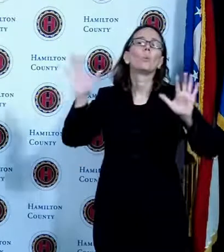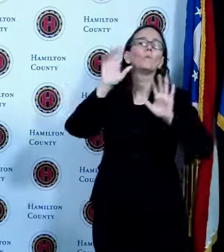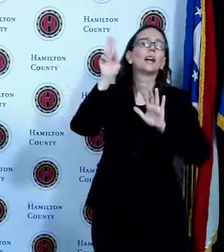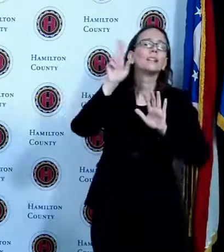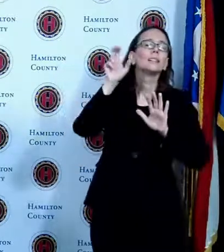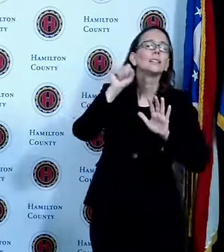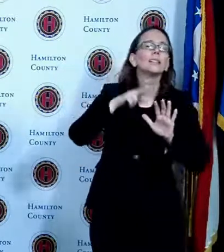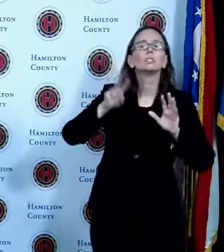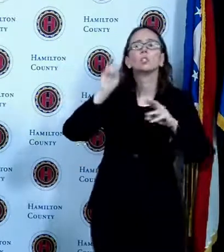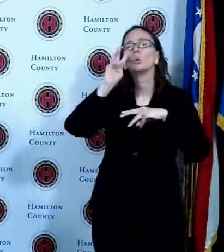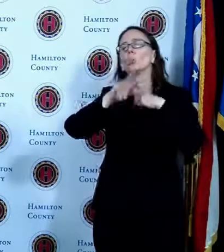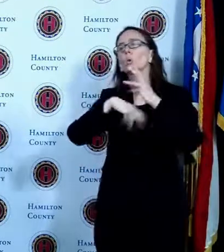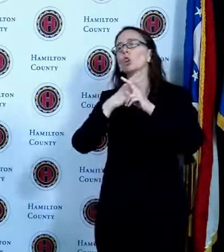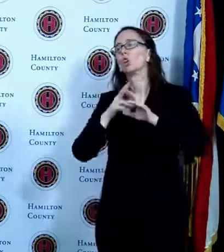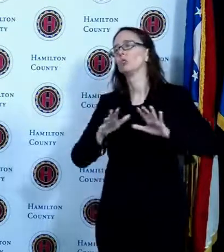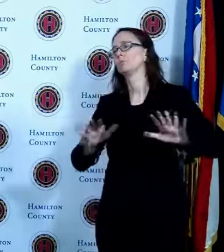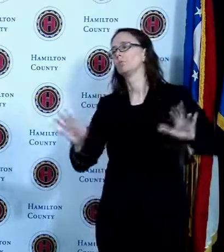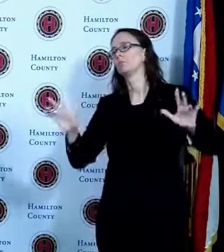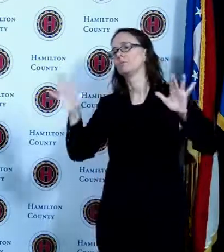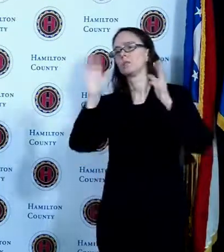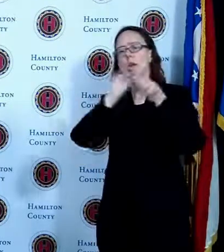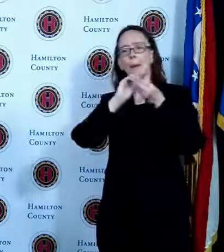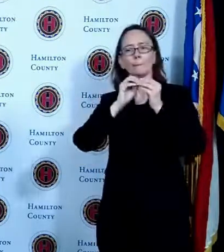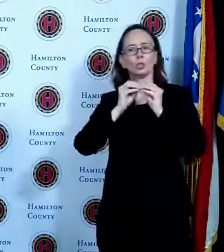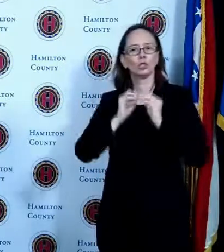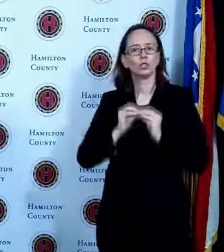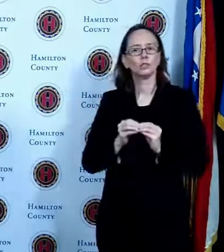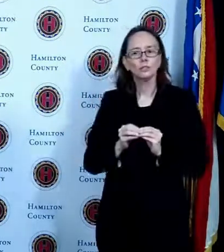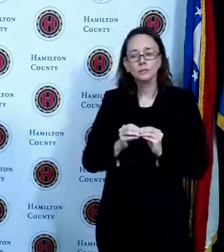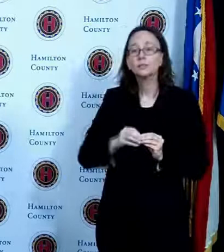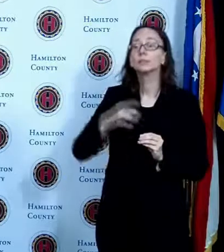originating in Wuhan China we knew that China was one of the largest producers